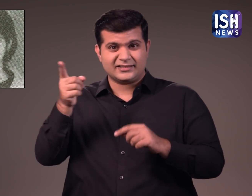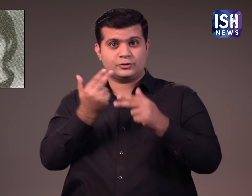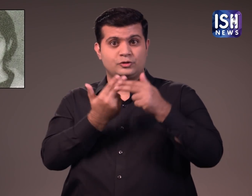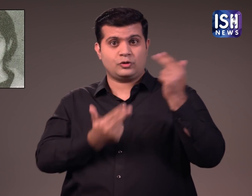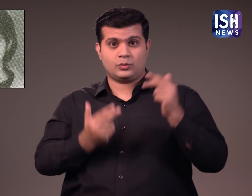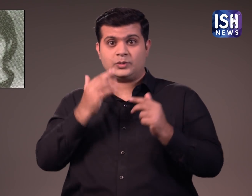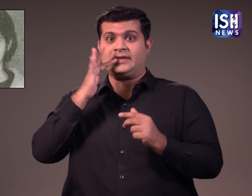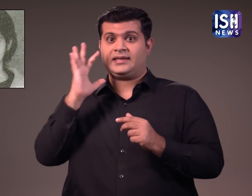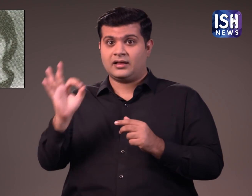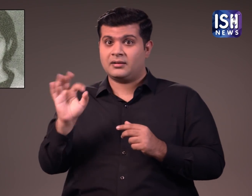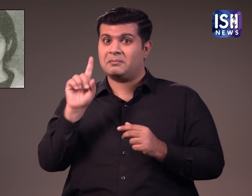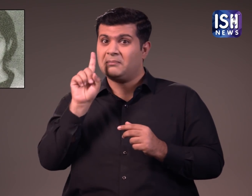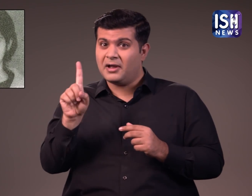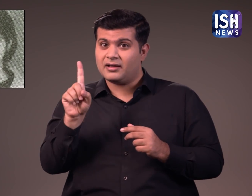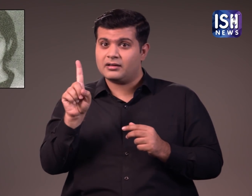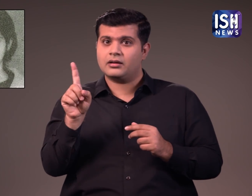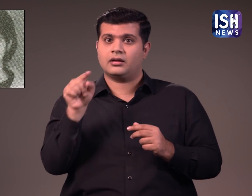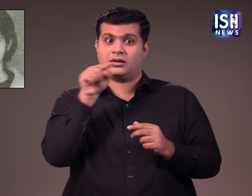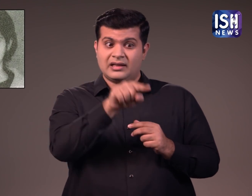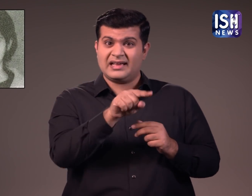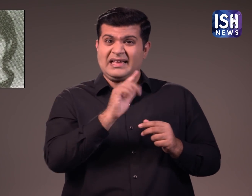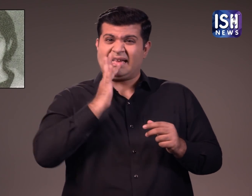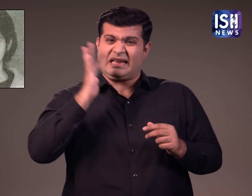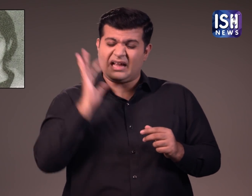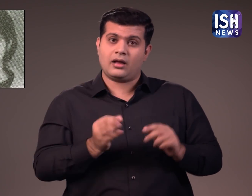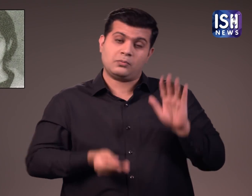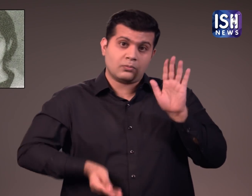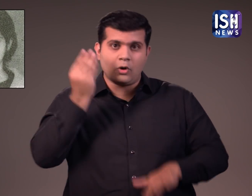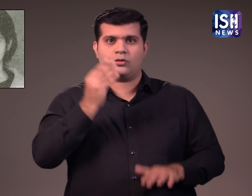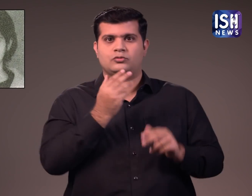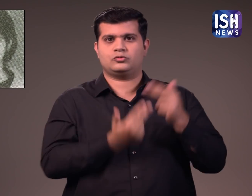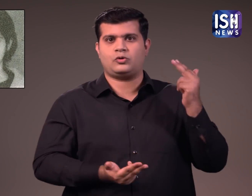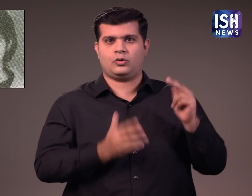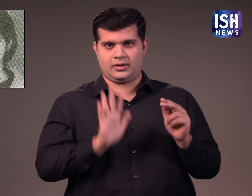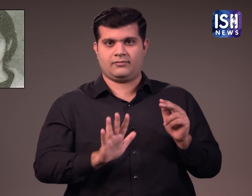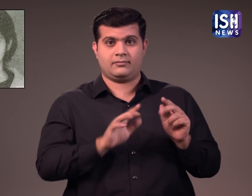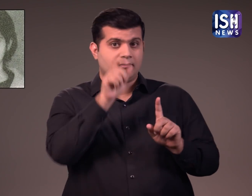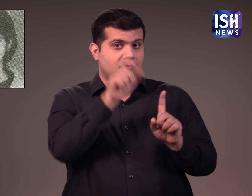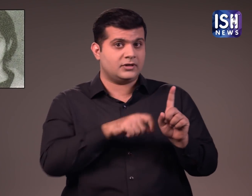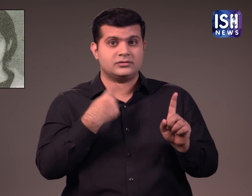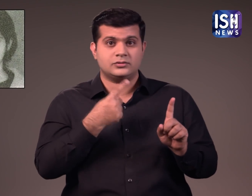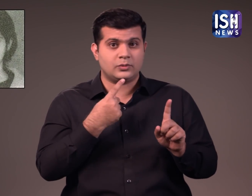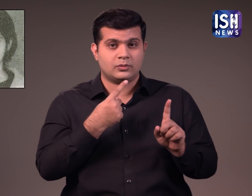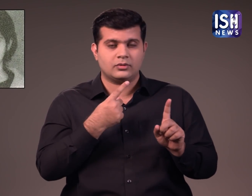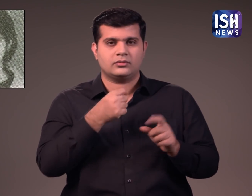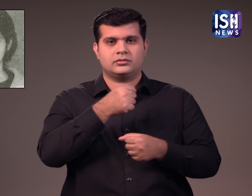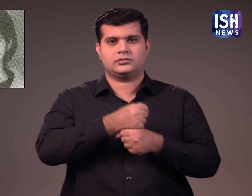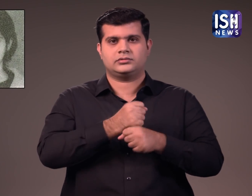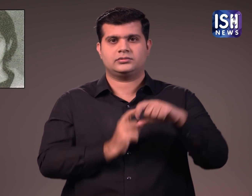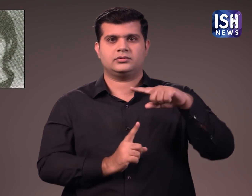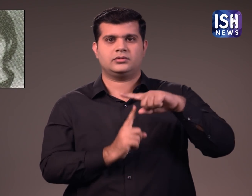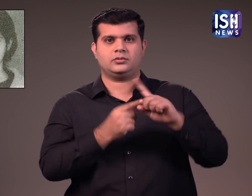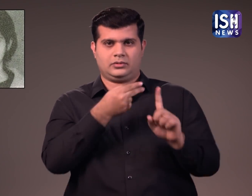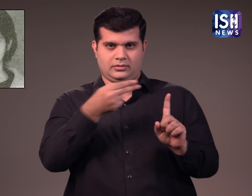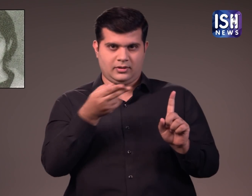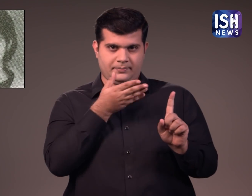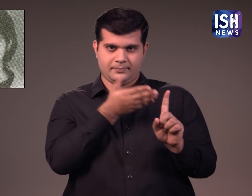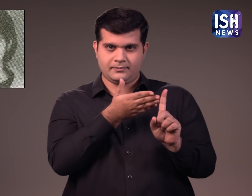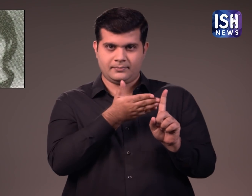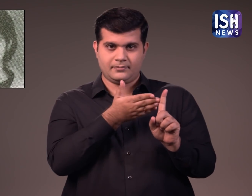Her character was partly based on a real-life woman, Girija Tickoo who had a lot more to her story.